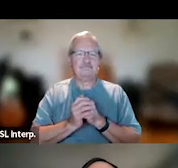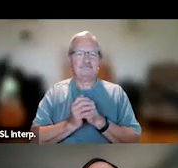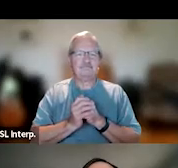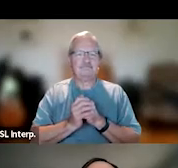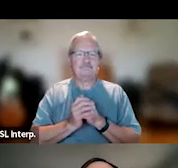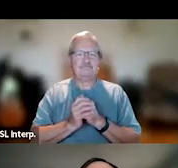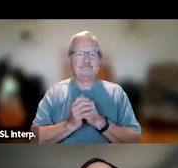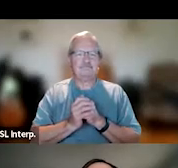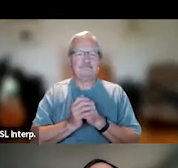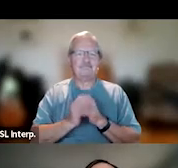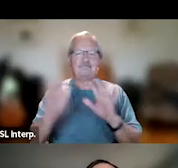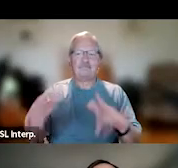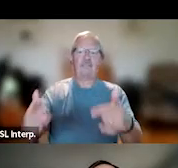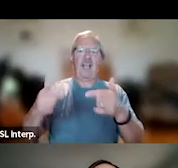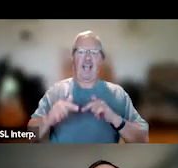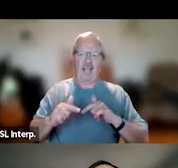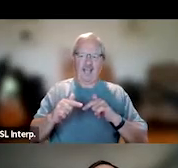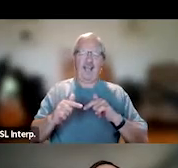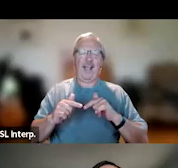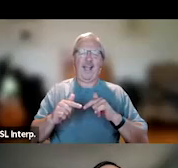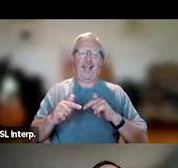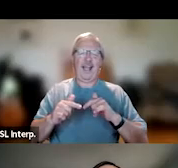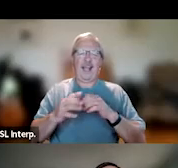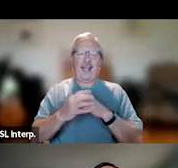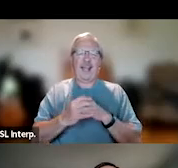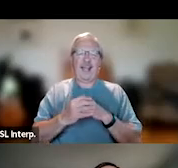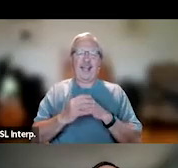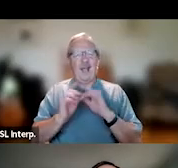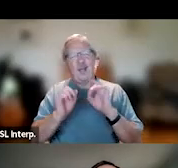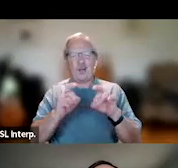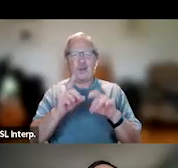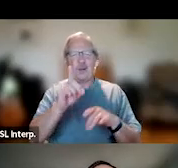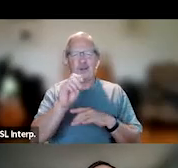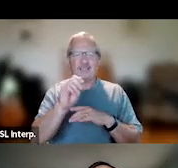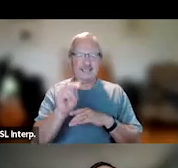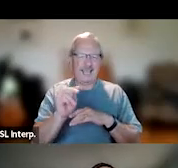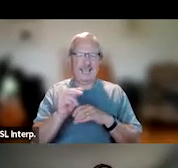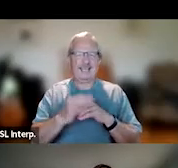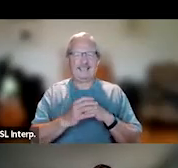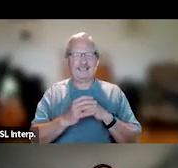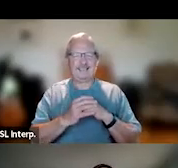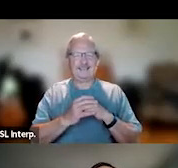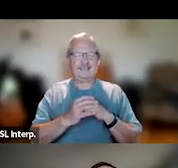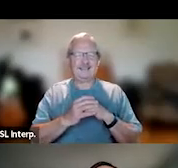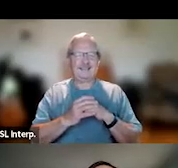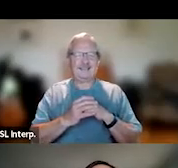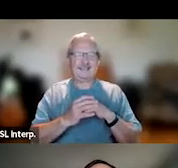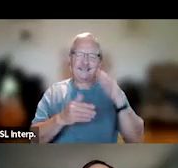I'll go next. Oh, good. Go Dan. I'm glad you're talking. Go ahead. Thanks, Daz.